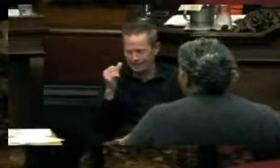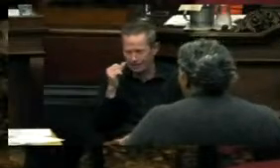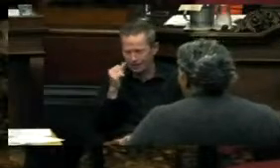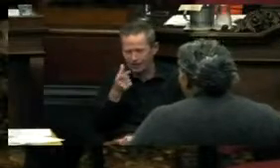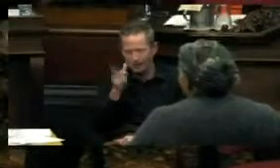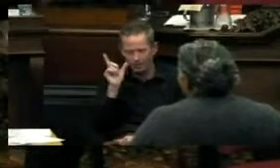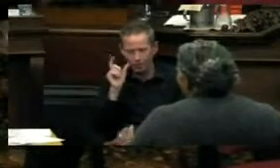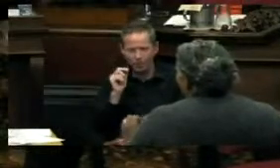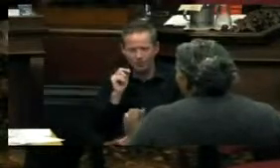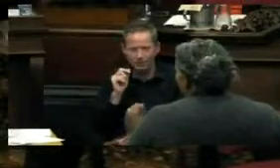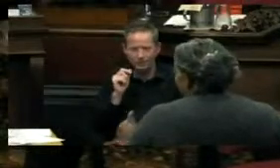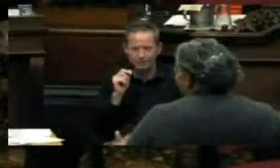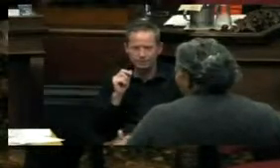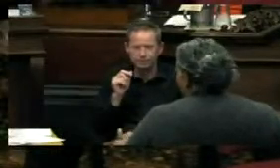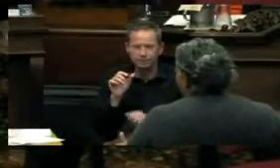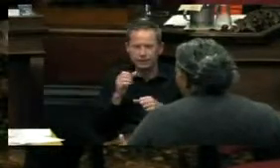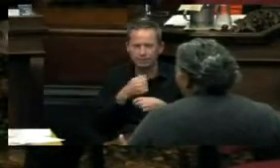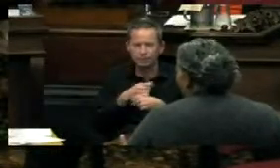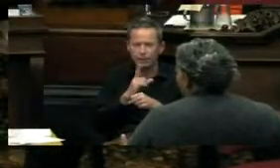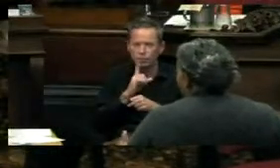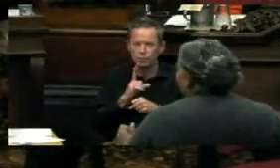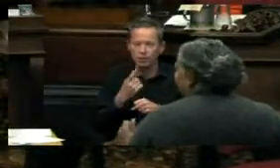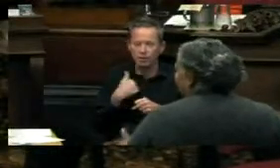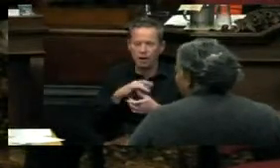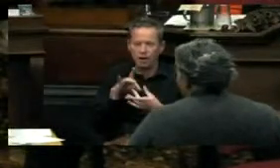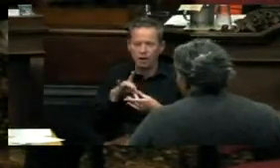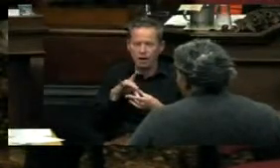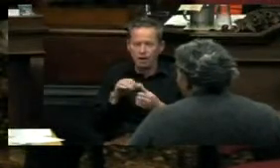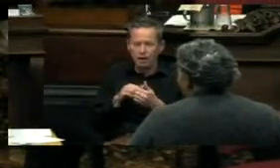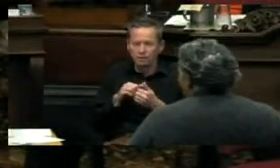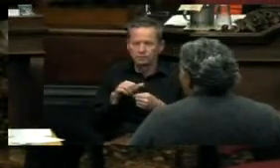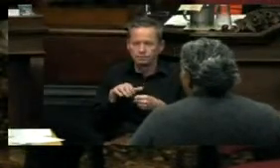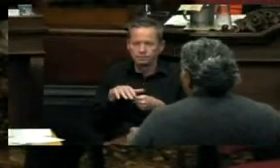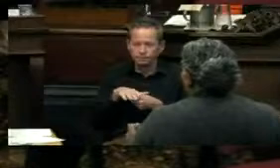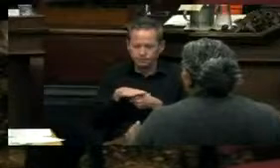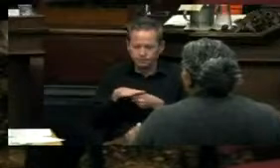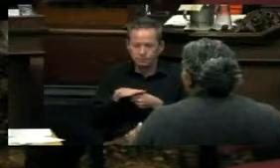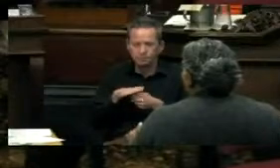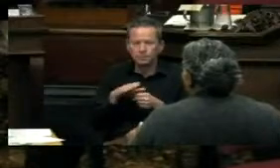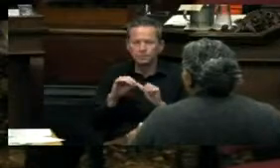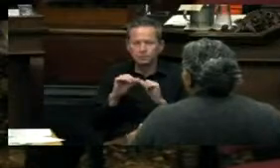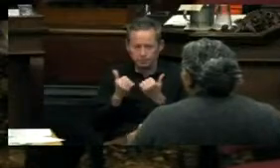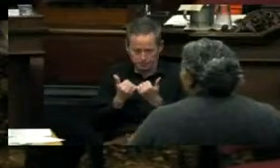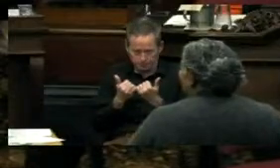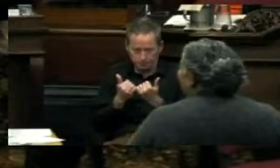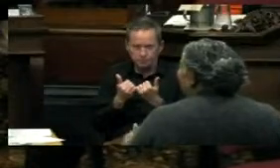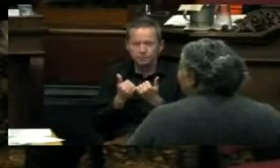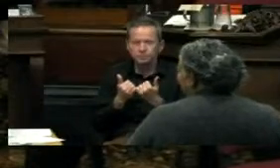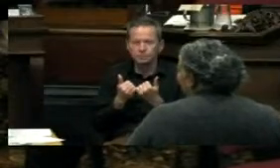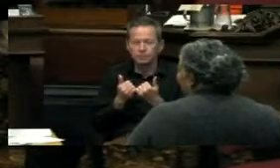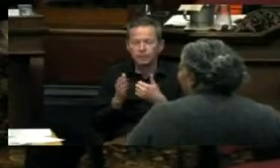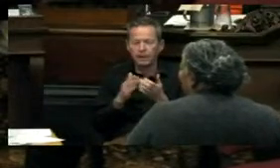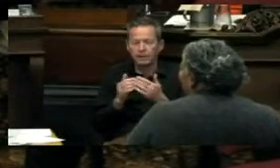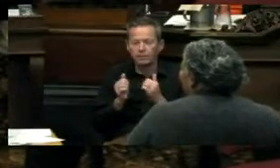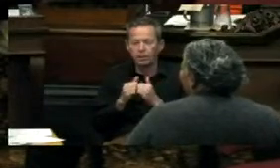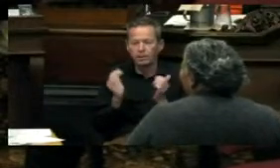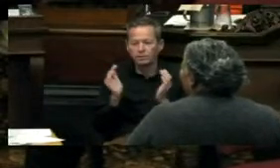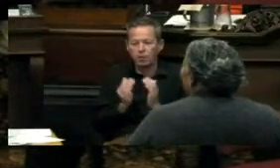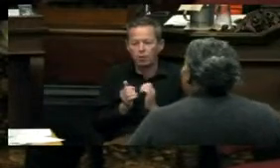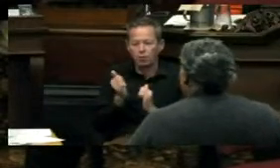associations. I just received that list either yesterday or the day before, so we can make